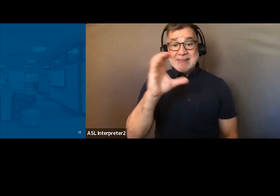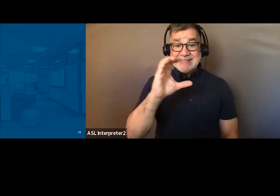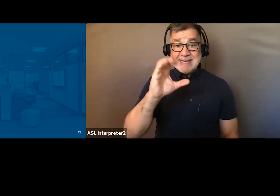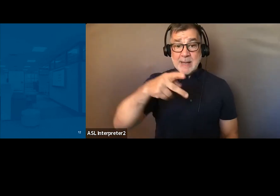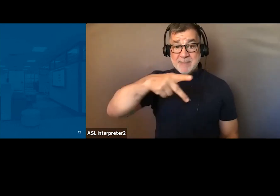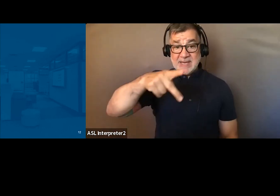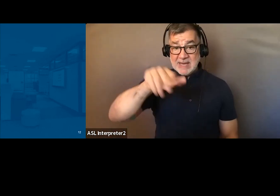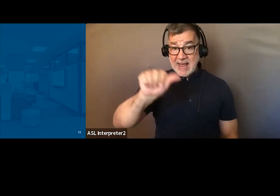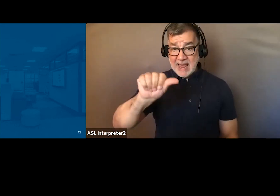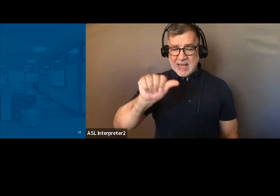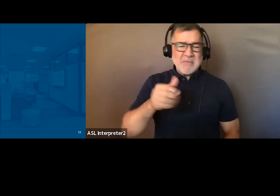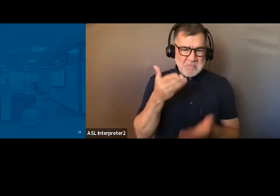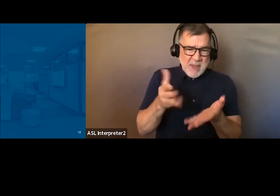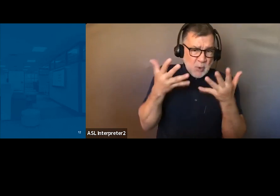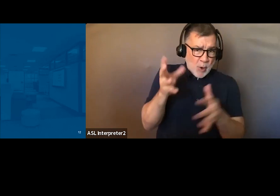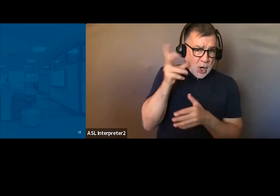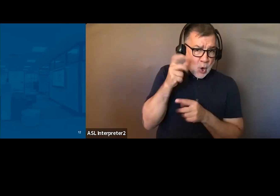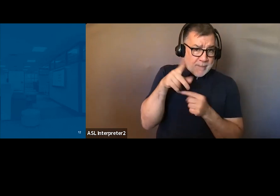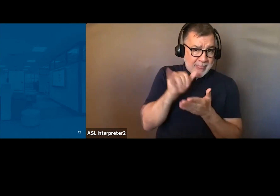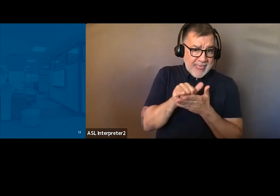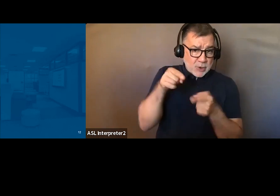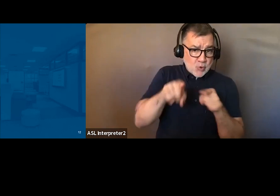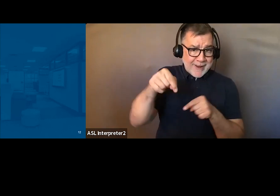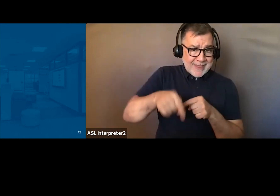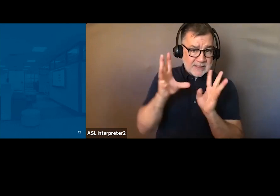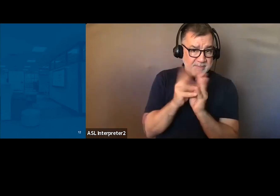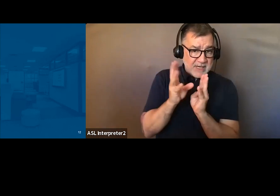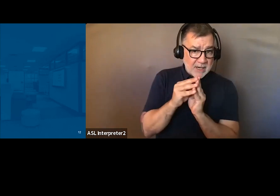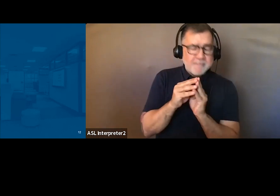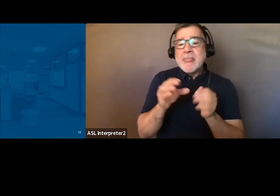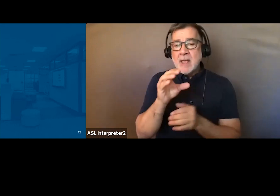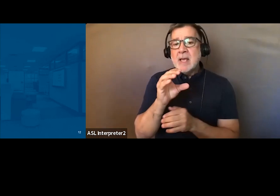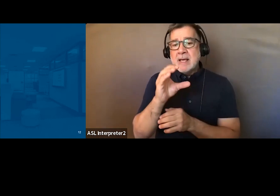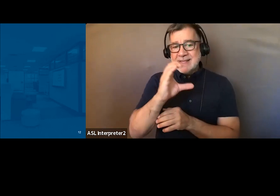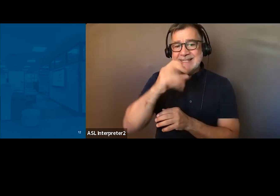about during this session hopefully, and before that, is basically the planning tool